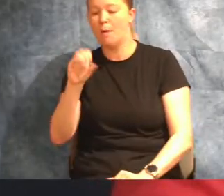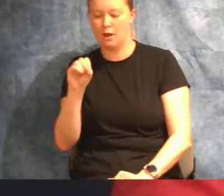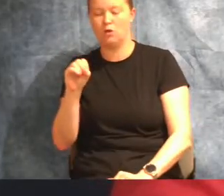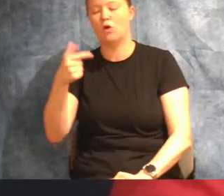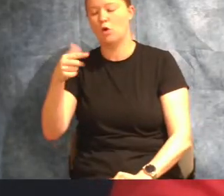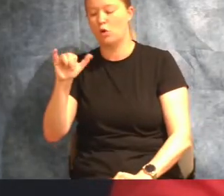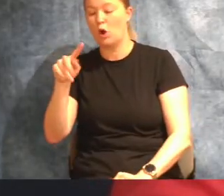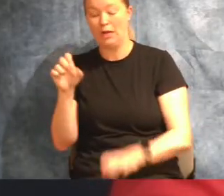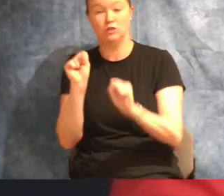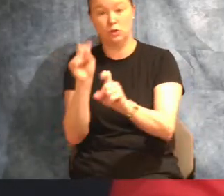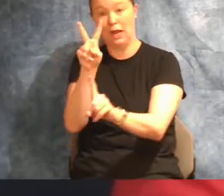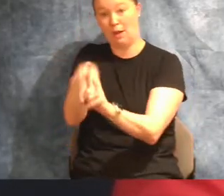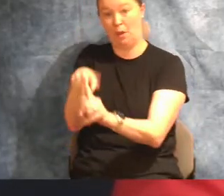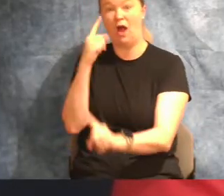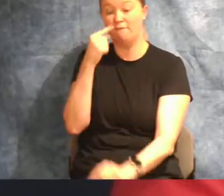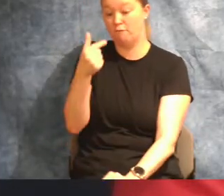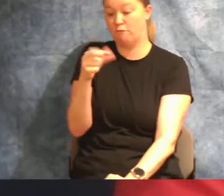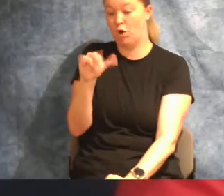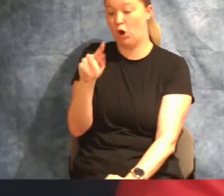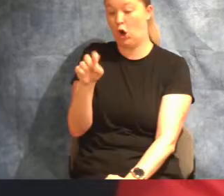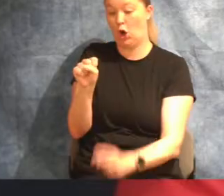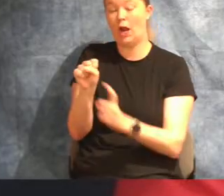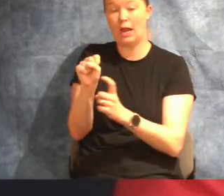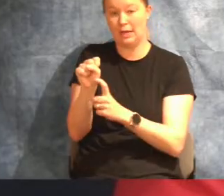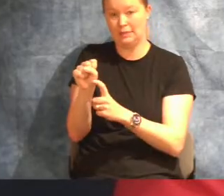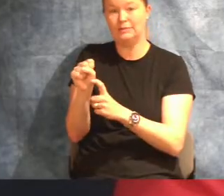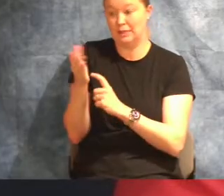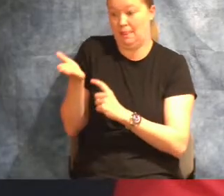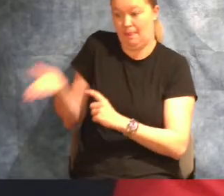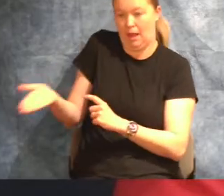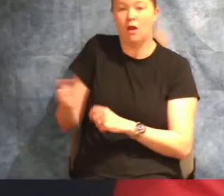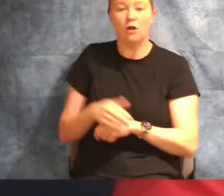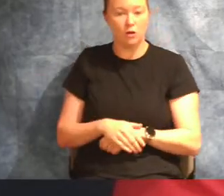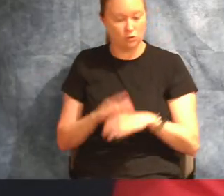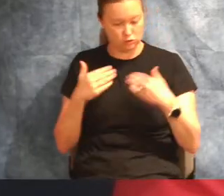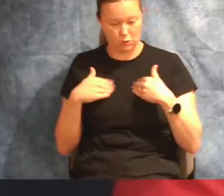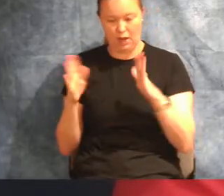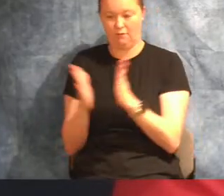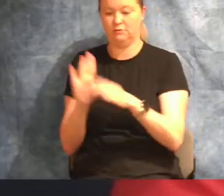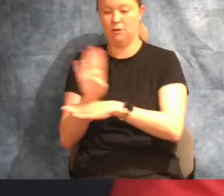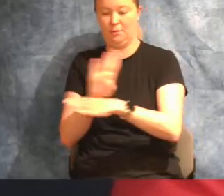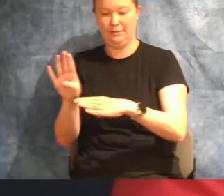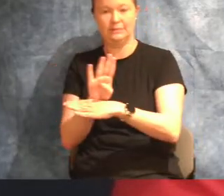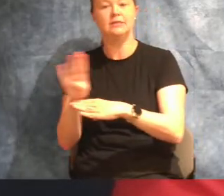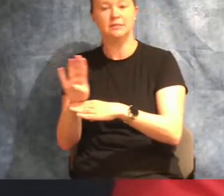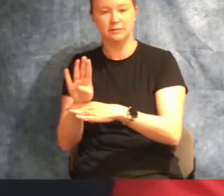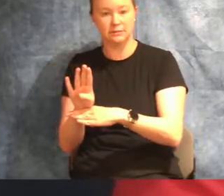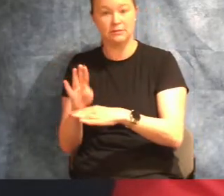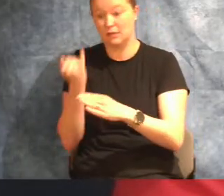those grants right on site. So if you have a small business, you have a small business question,